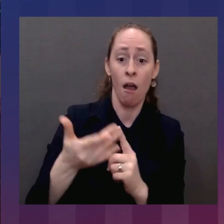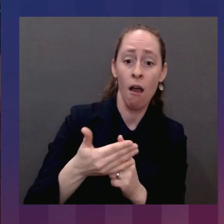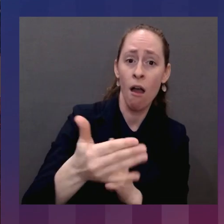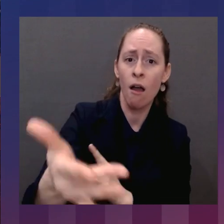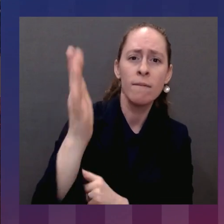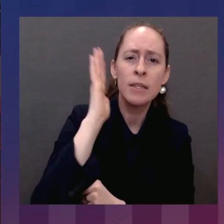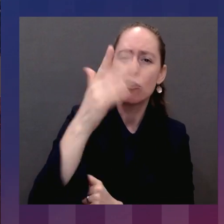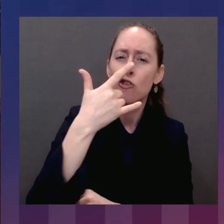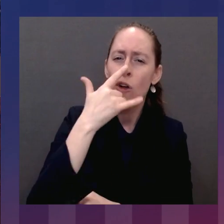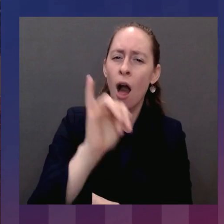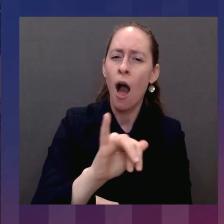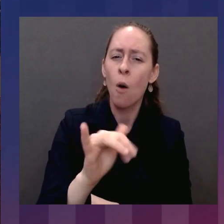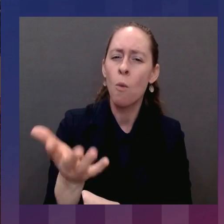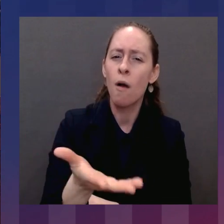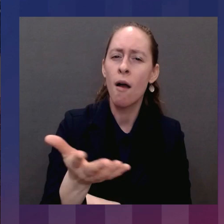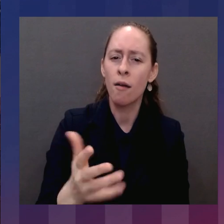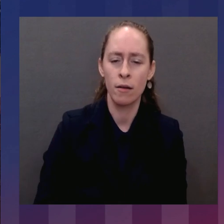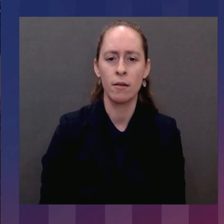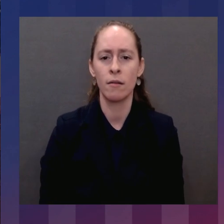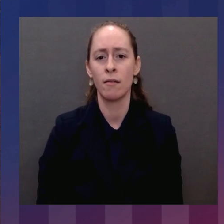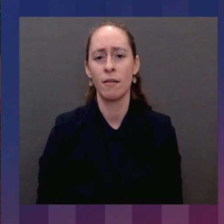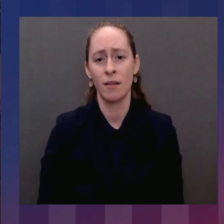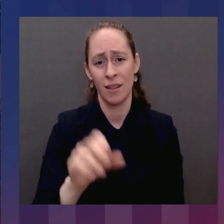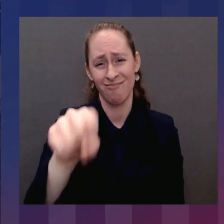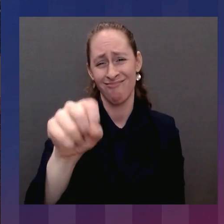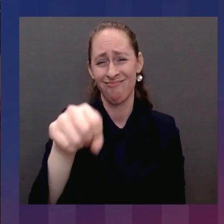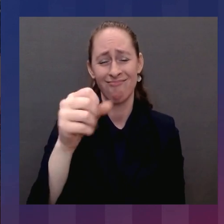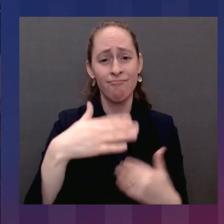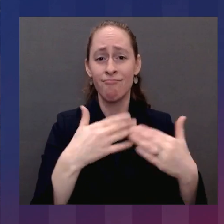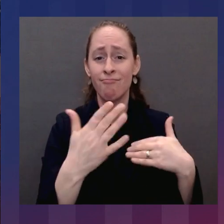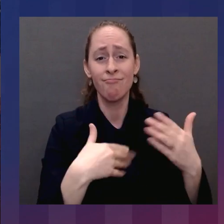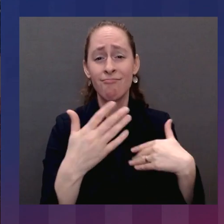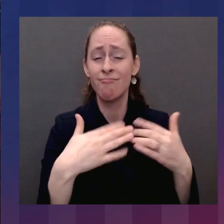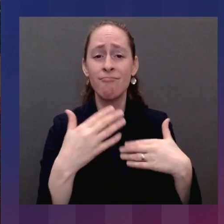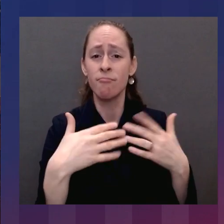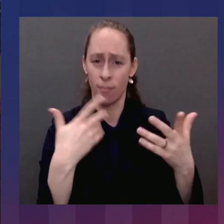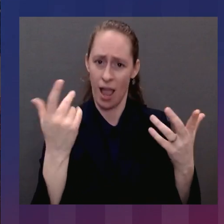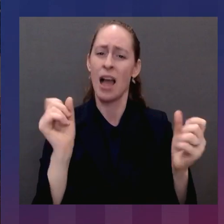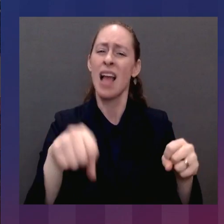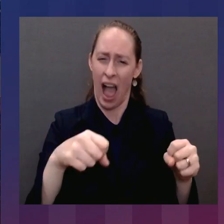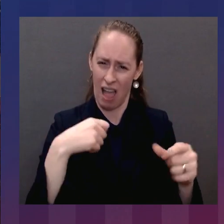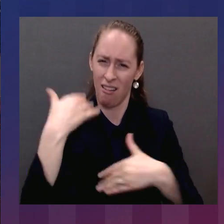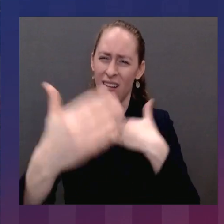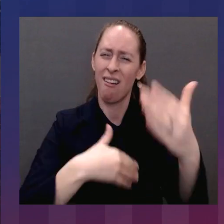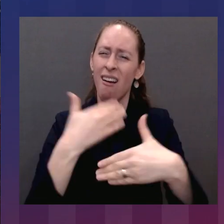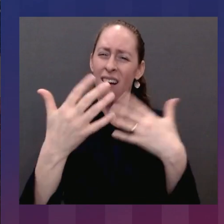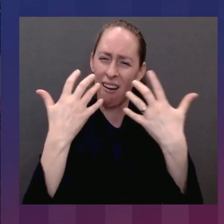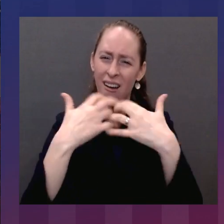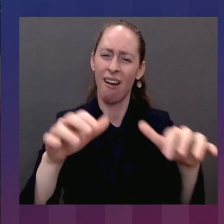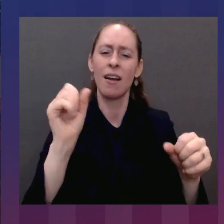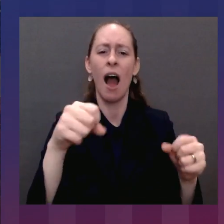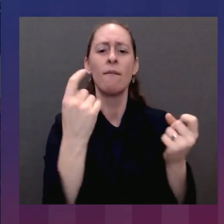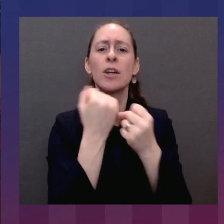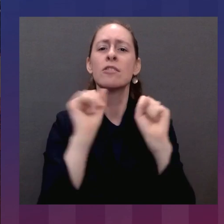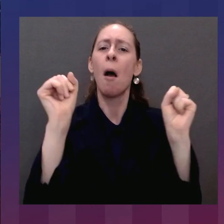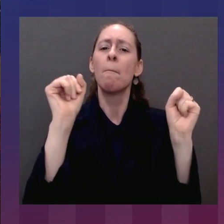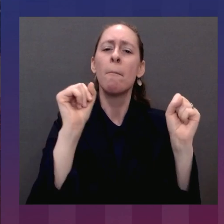to expand fairness and opportunity. We will save democracy. As hard as these times have been,